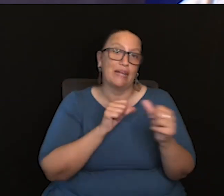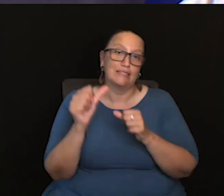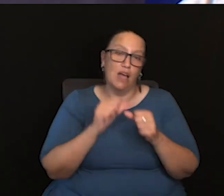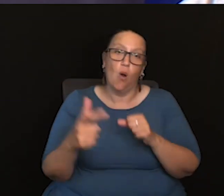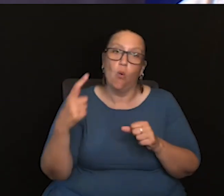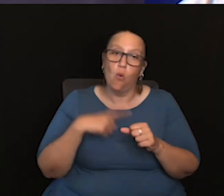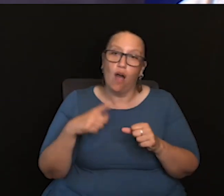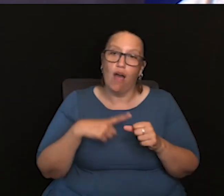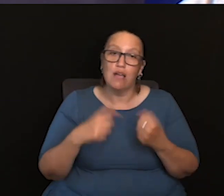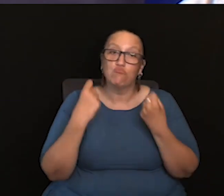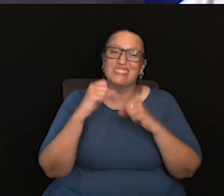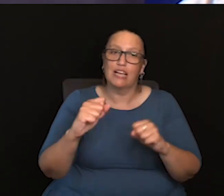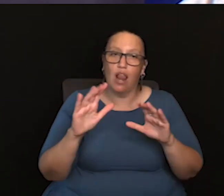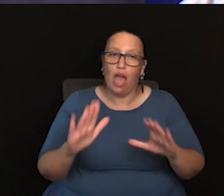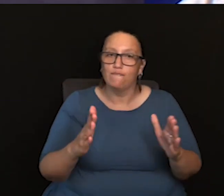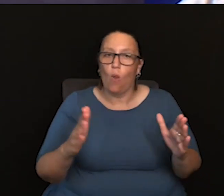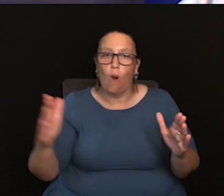But as the Minister says, ATAGI is continuing to look